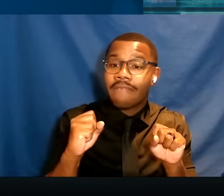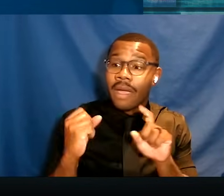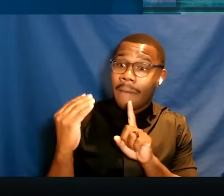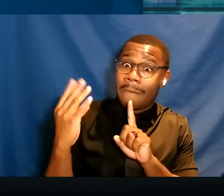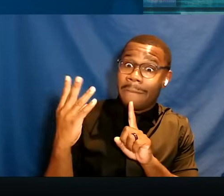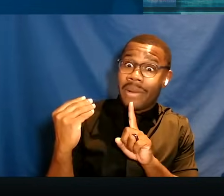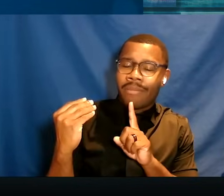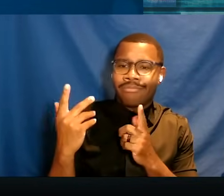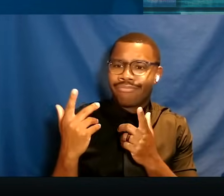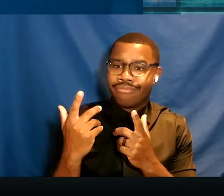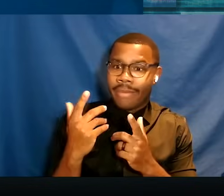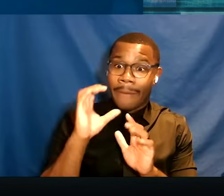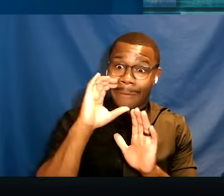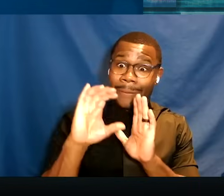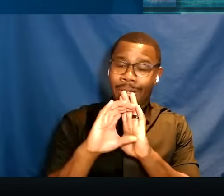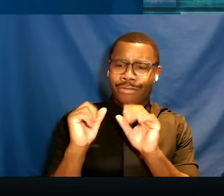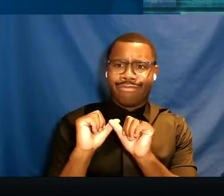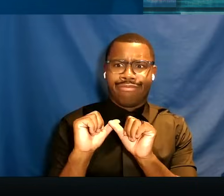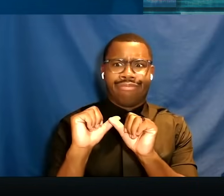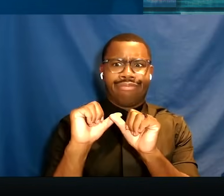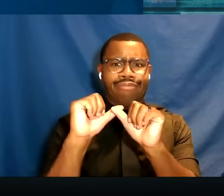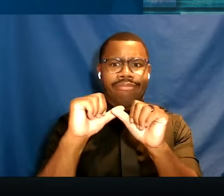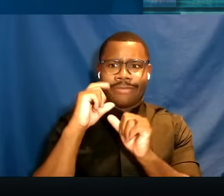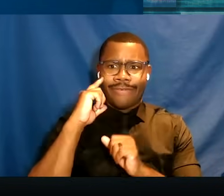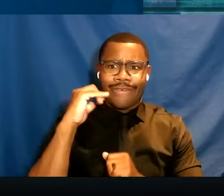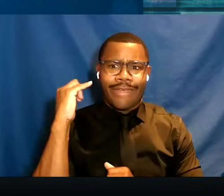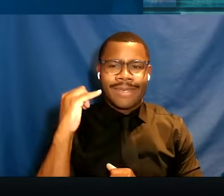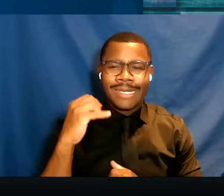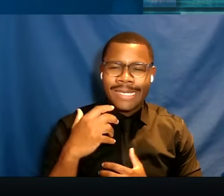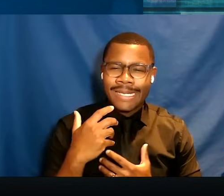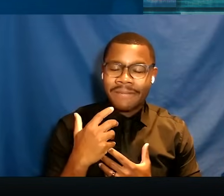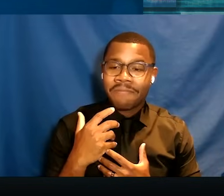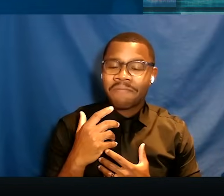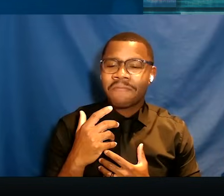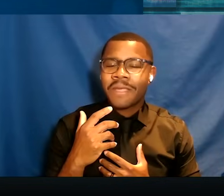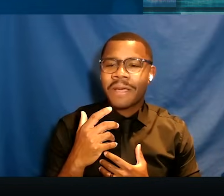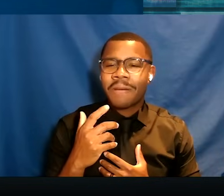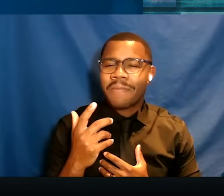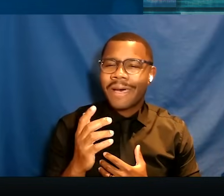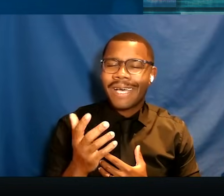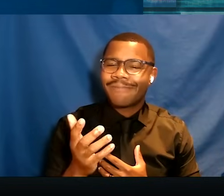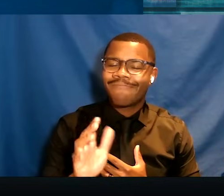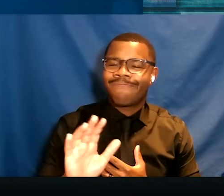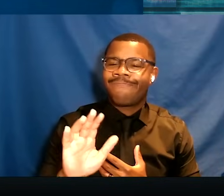And one thing I say to them is that without the, what we've put in, we're worse off, and we can't push back against